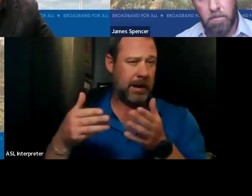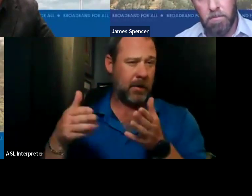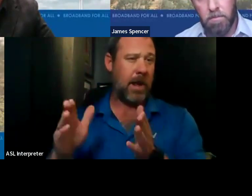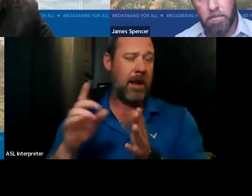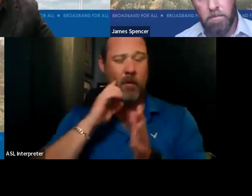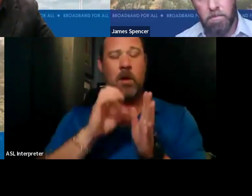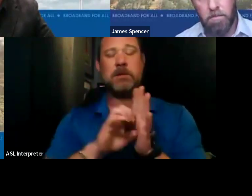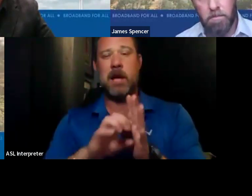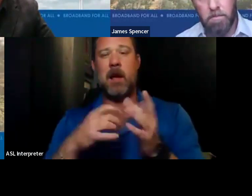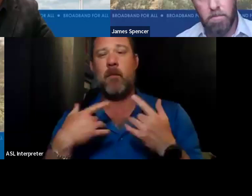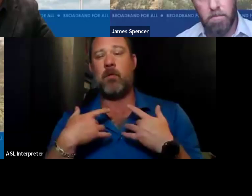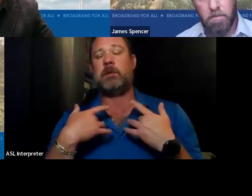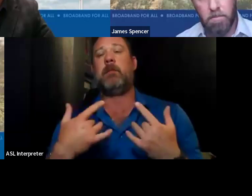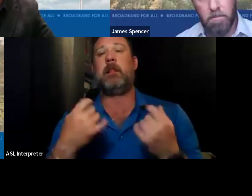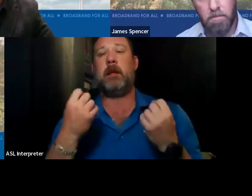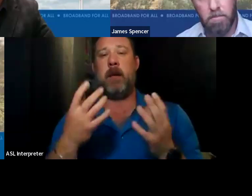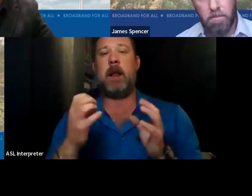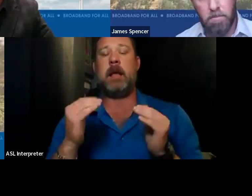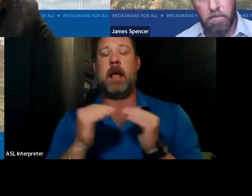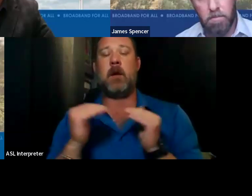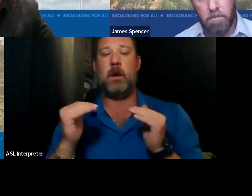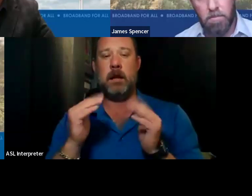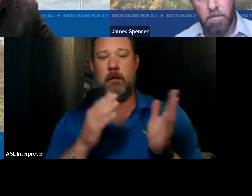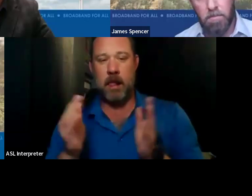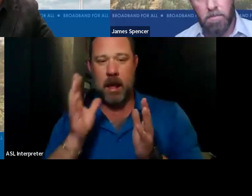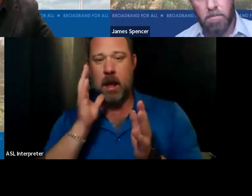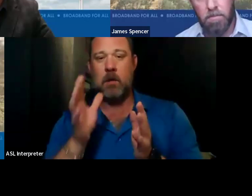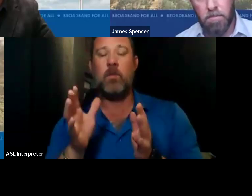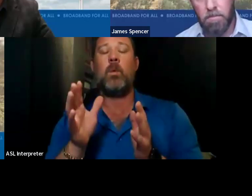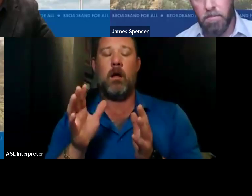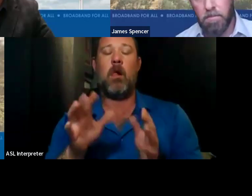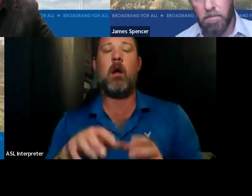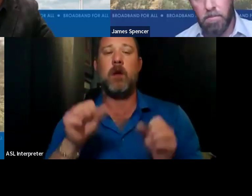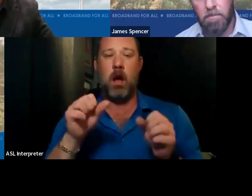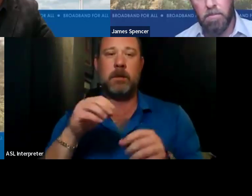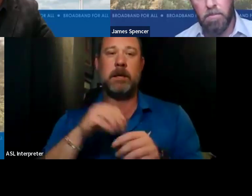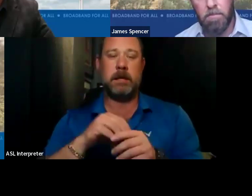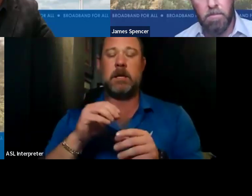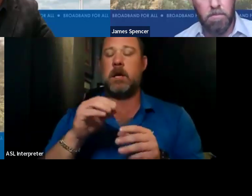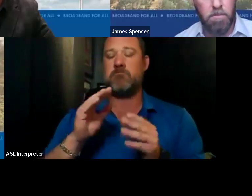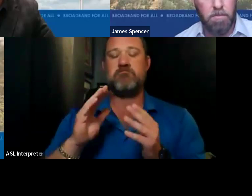typically a lot of Digital Equity Plans will get adopted. If you're within a city-by-city